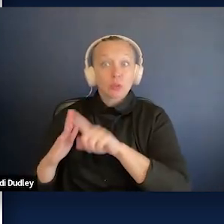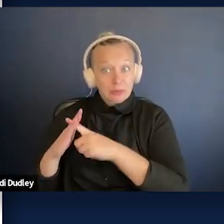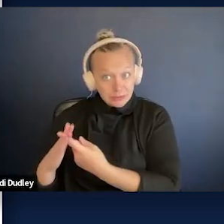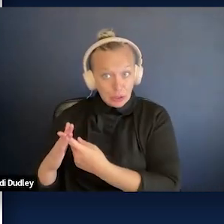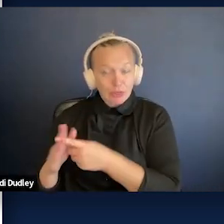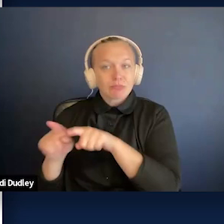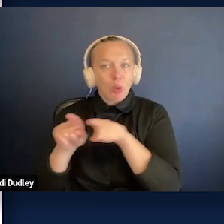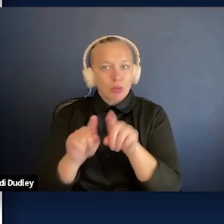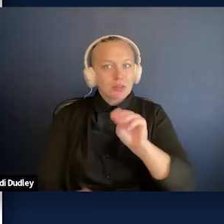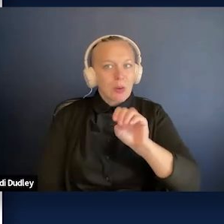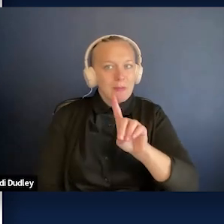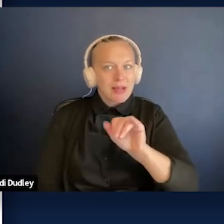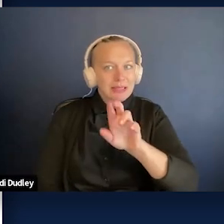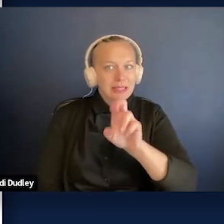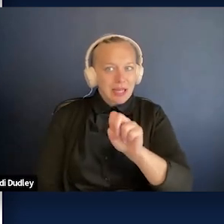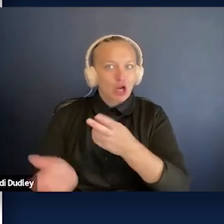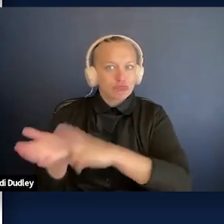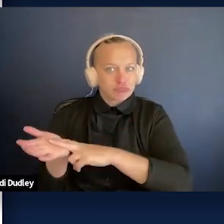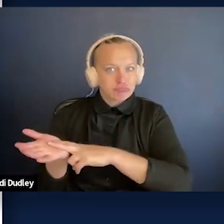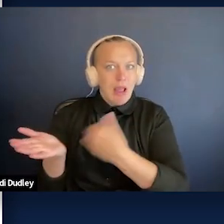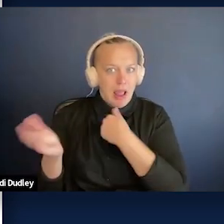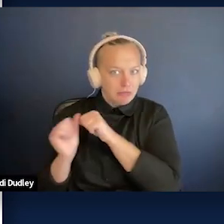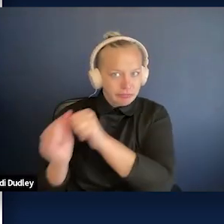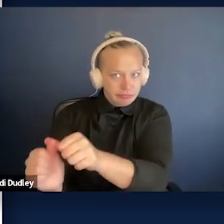Now, a group from a biopharmaceutical company, led by Dr. Grant.